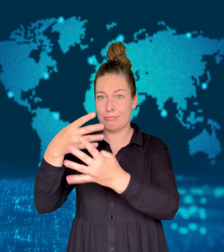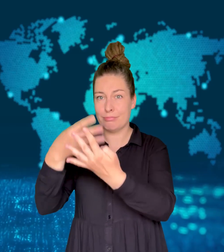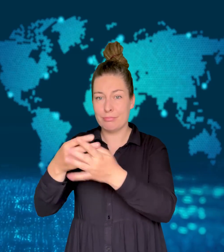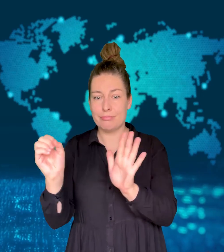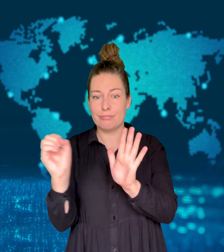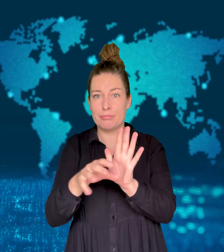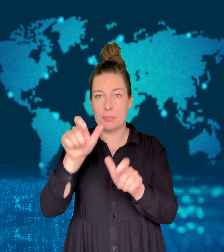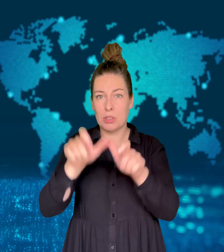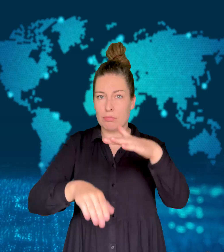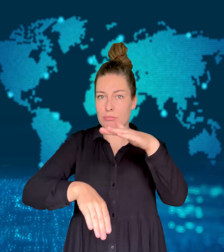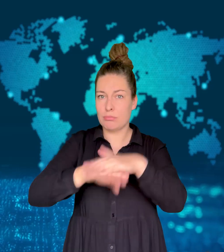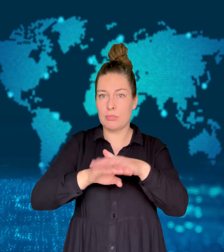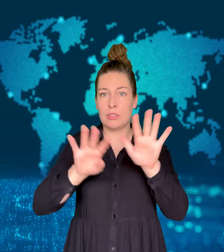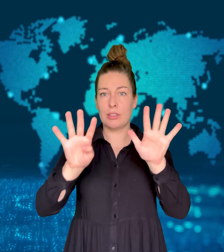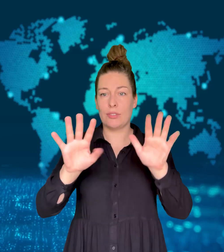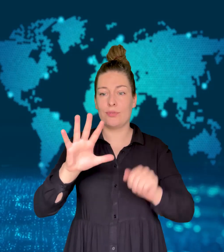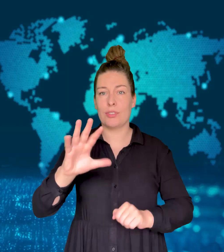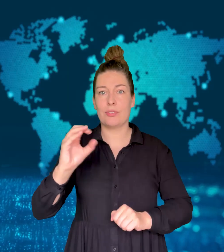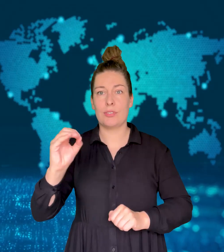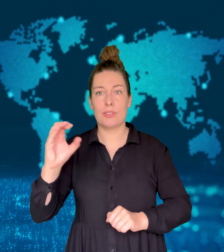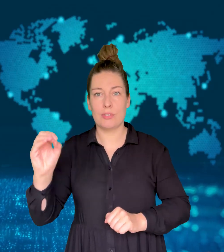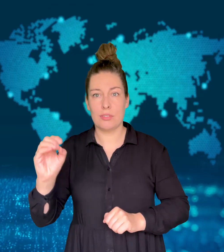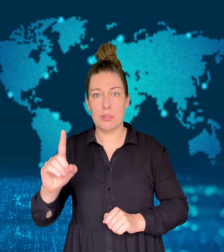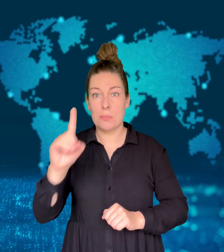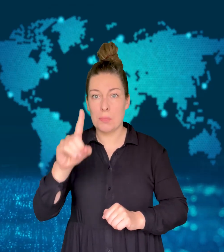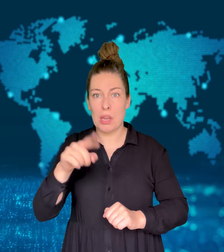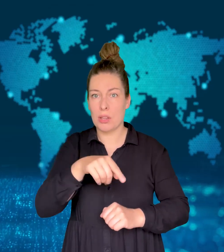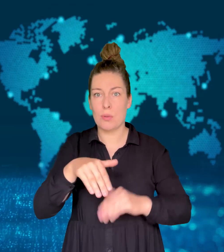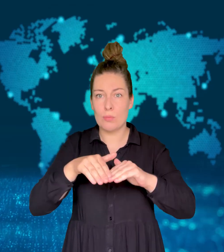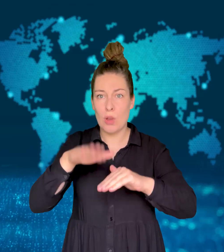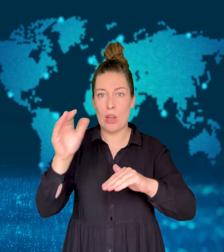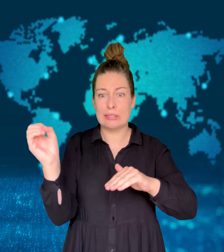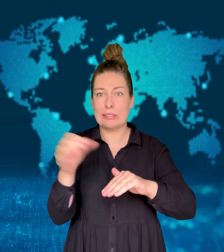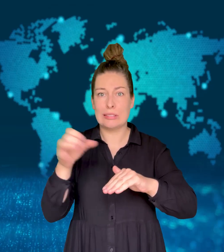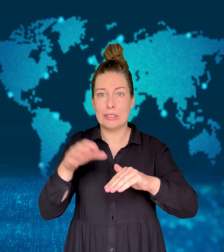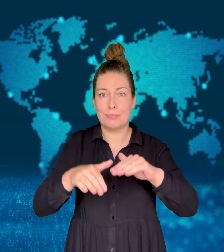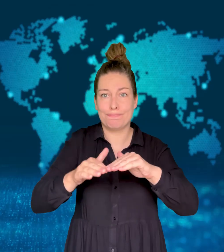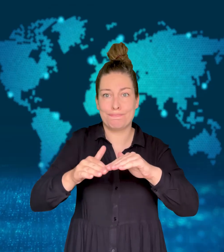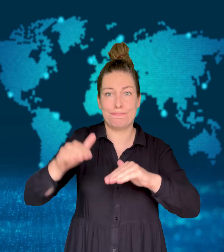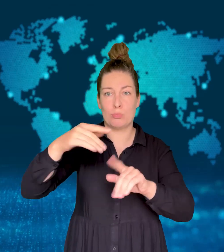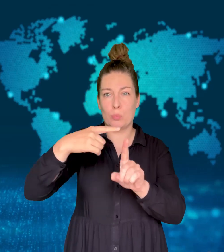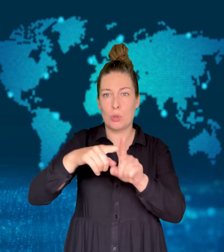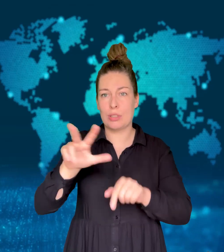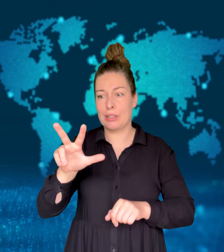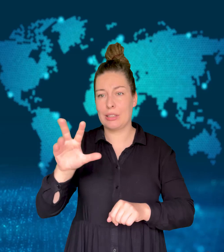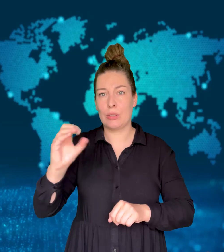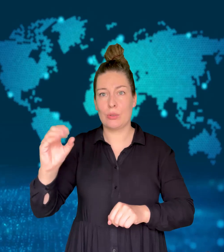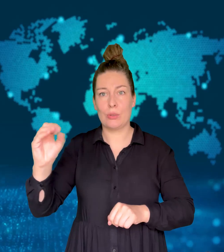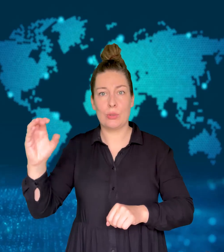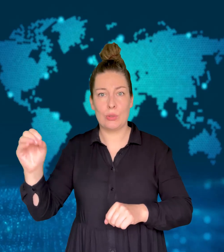around 3,000 more than that this year.